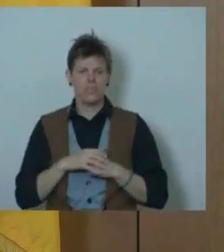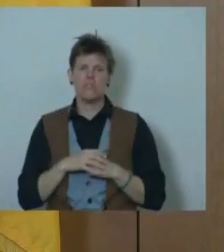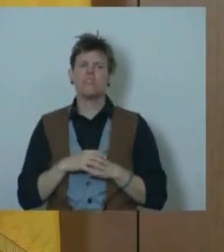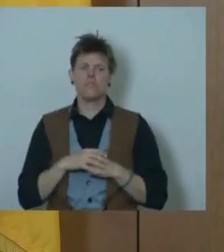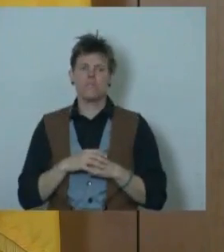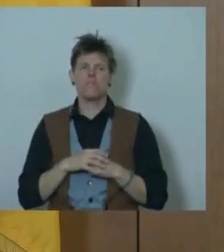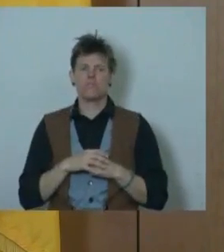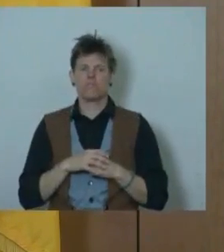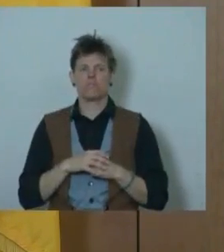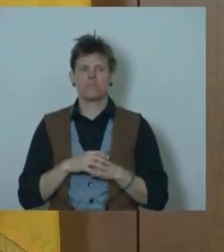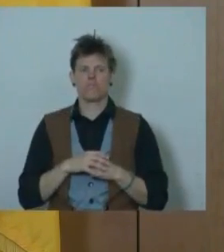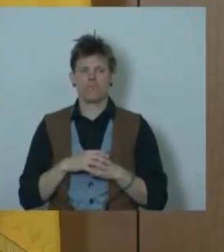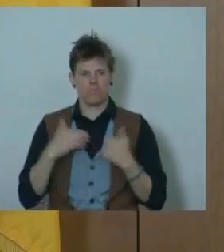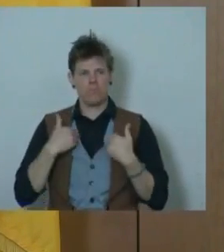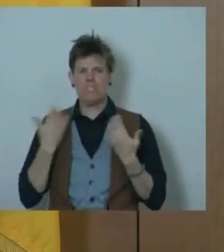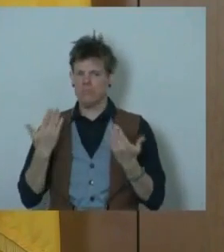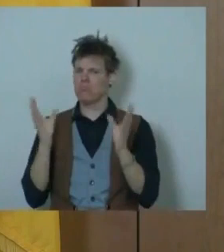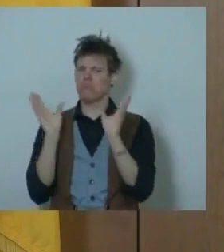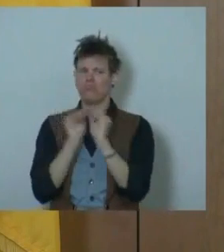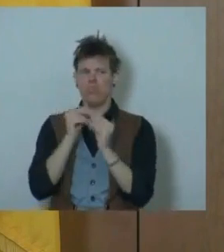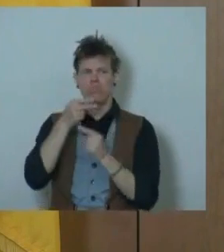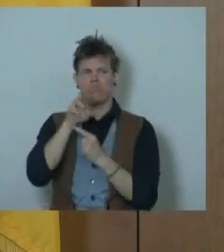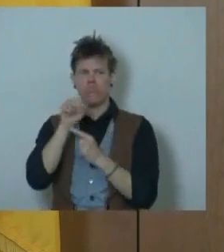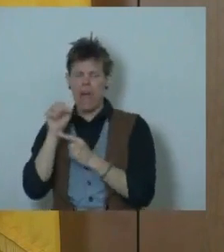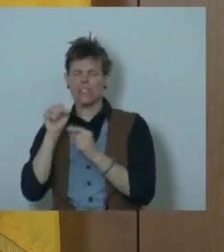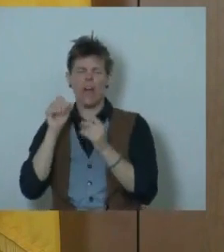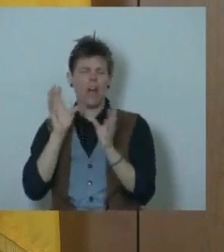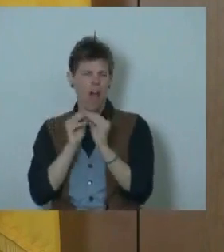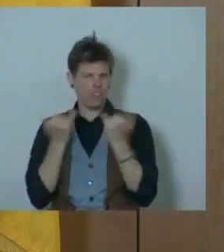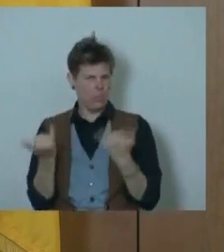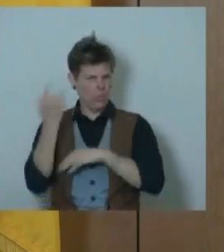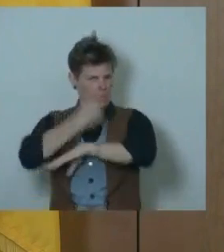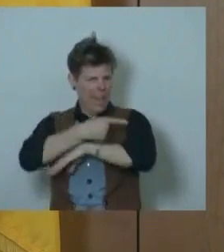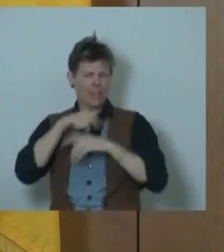WE WILL START IN THE SAME WAY WE HAVE BEEN.